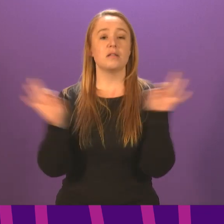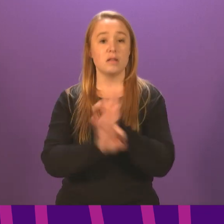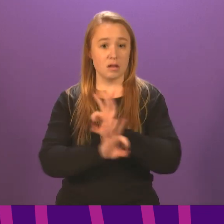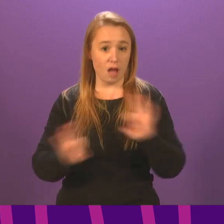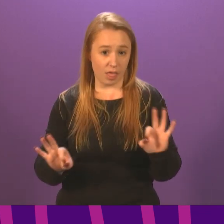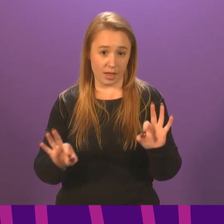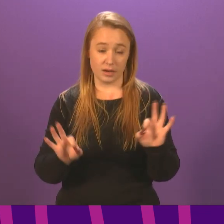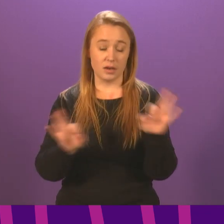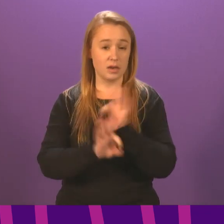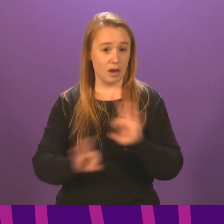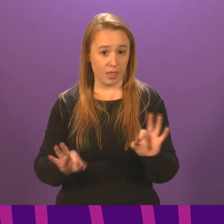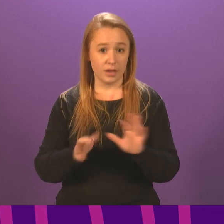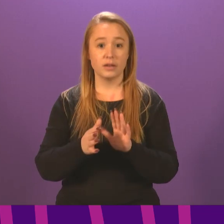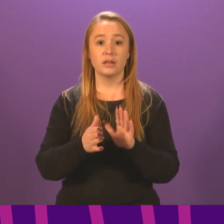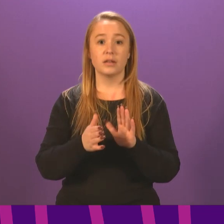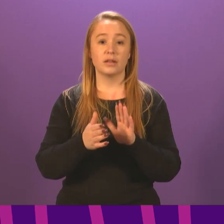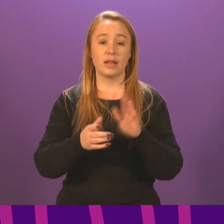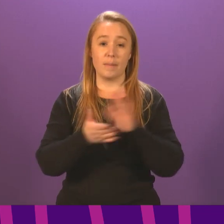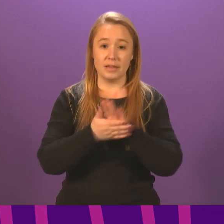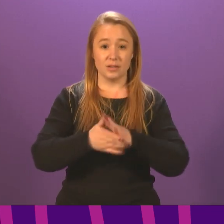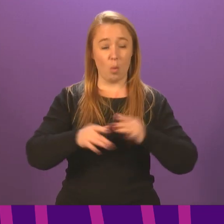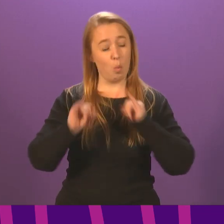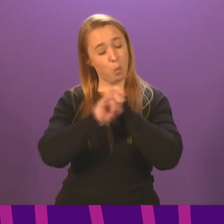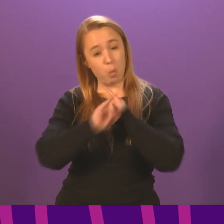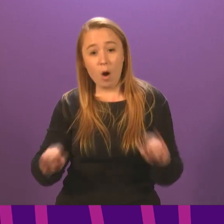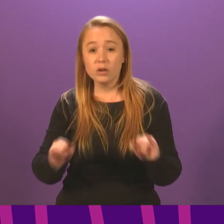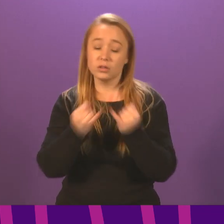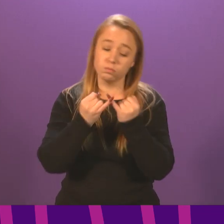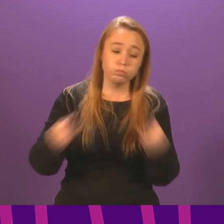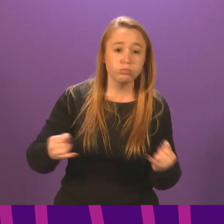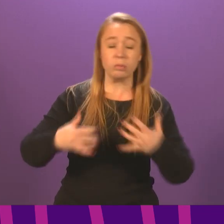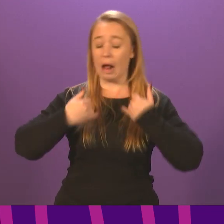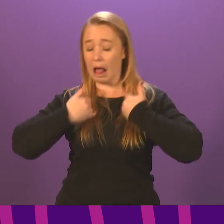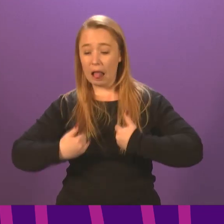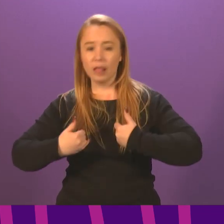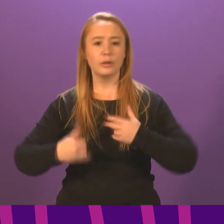to suggest that the new variant results in more severe illness in people. There has been